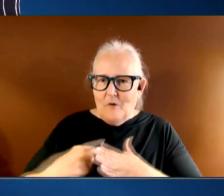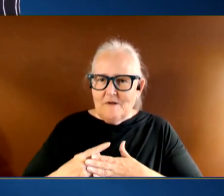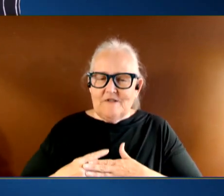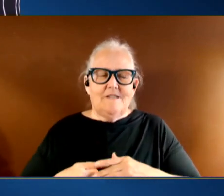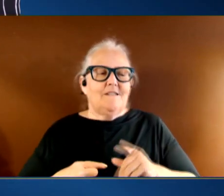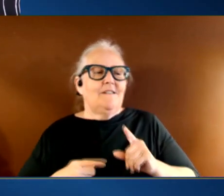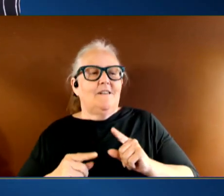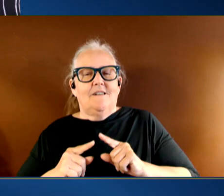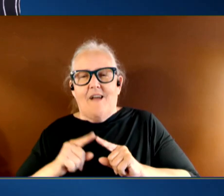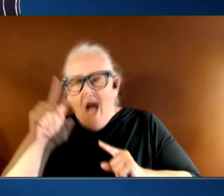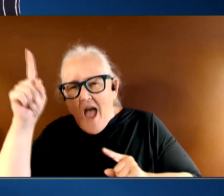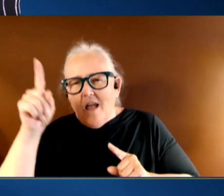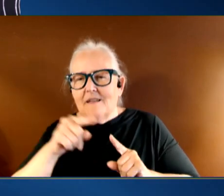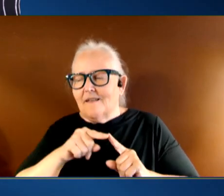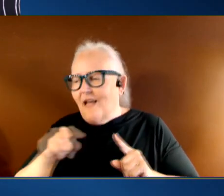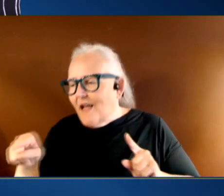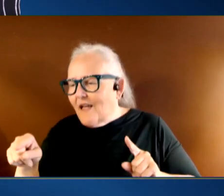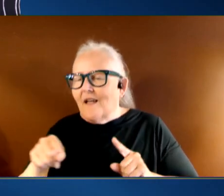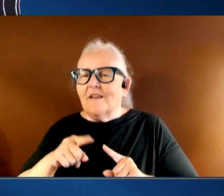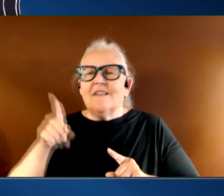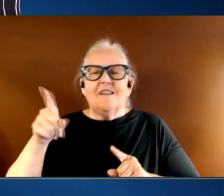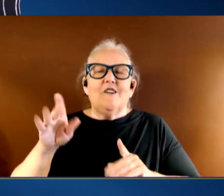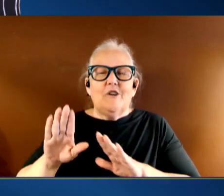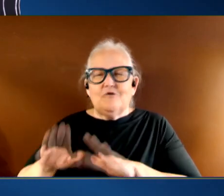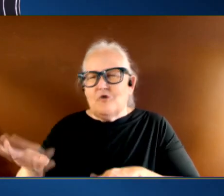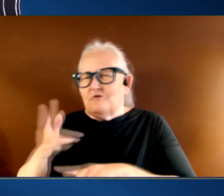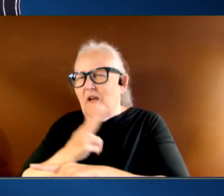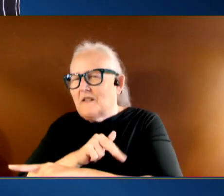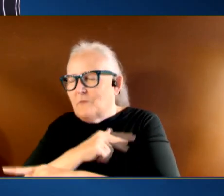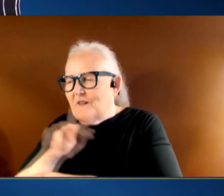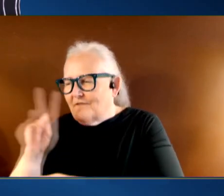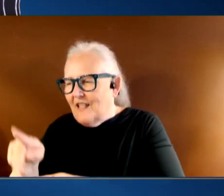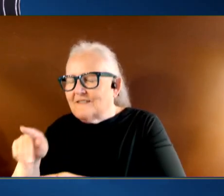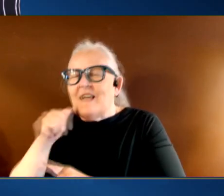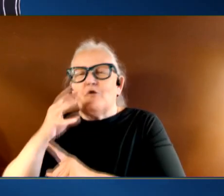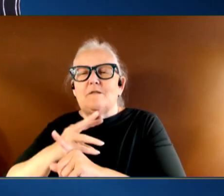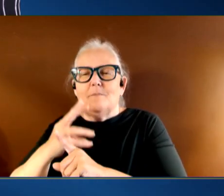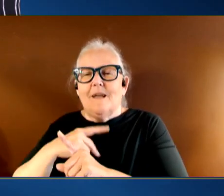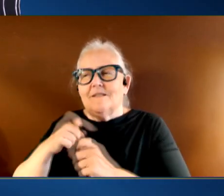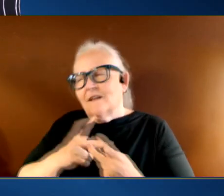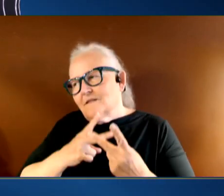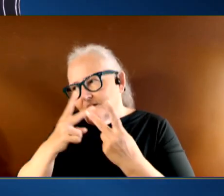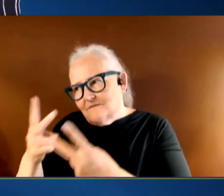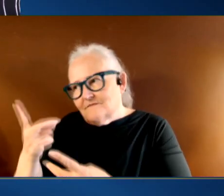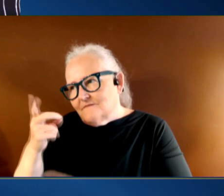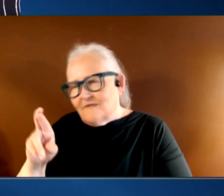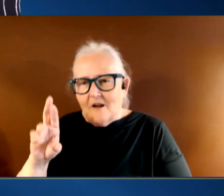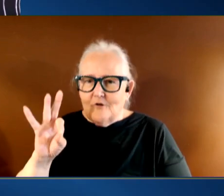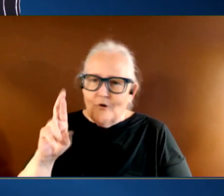to the Children's Hospital of Philadelphia every six months to see Dr. Frempong. Yes,